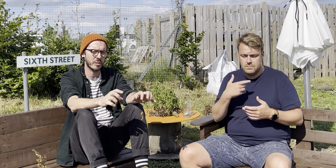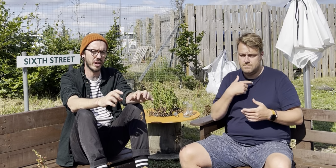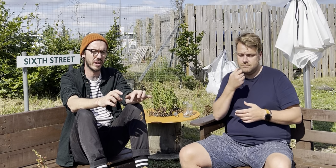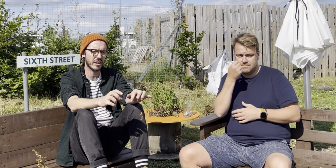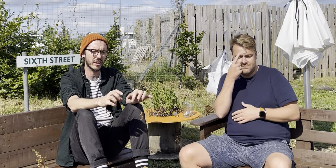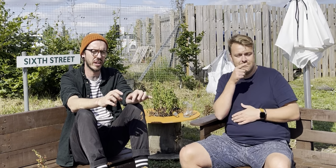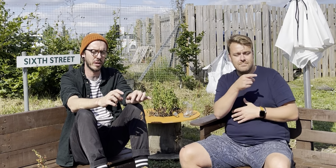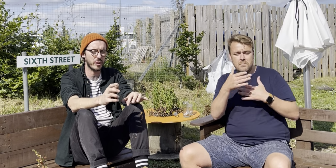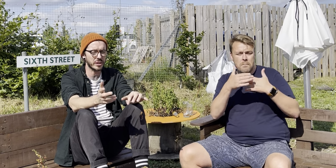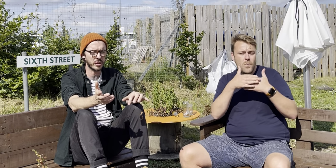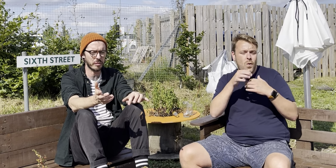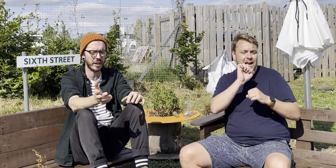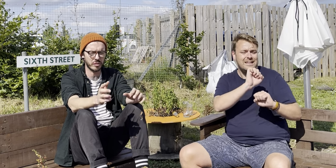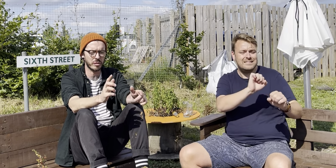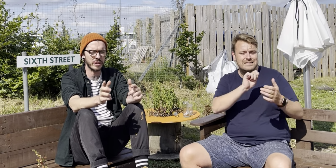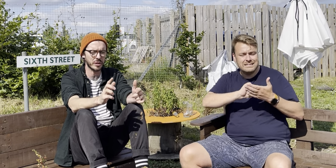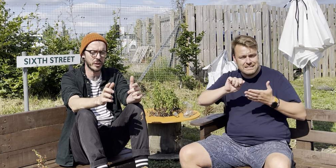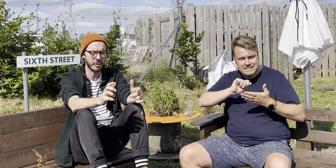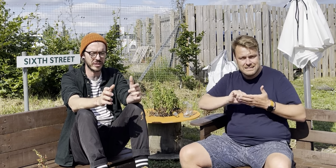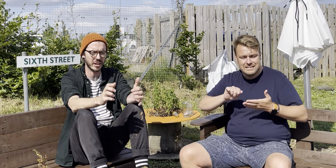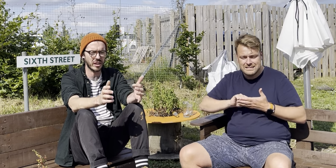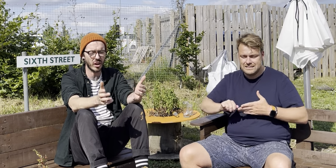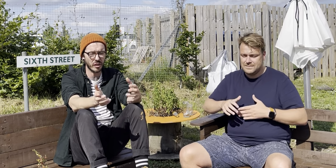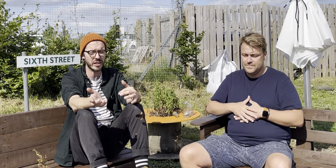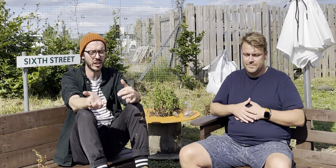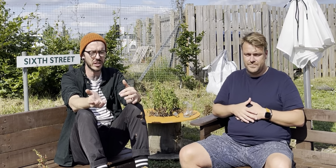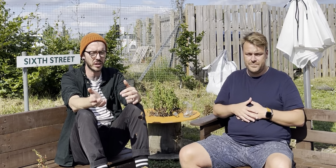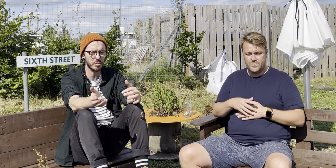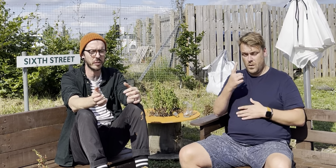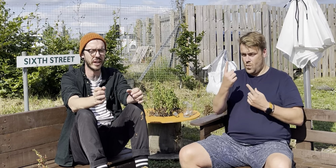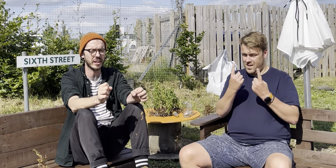work and we talked about we've been talking about it a lot over the last couple of weeks